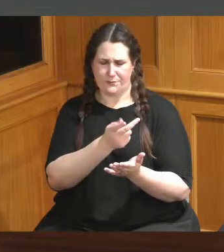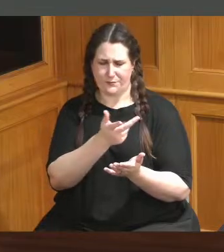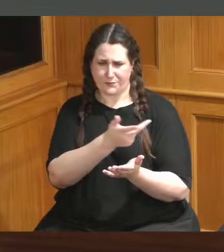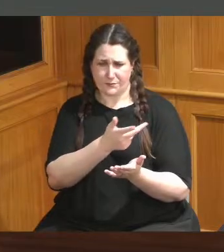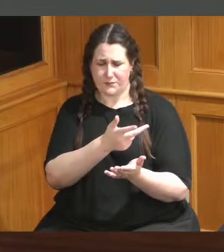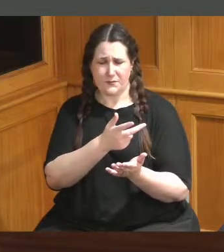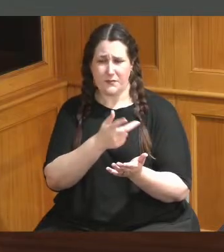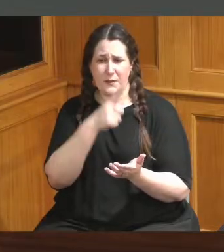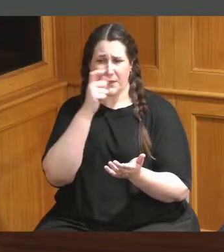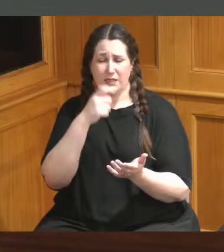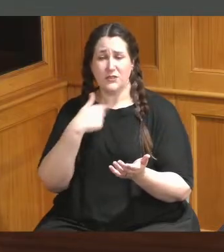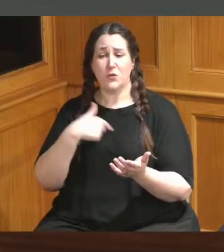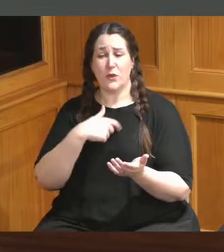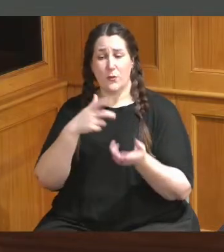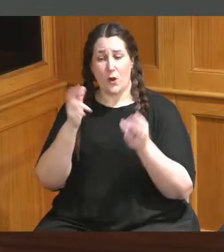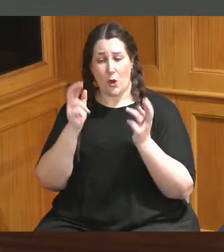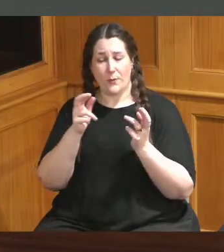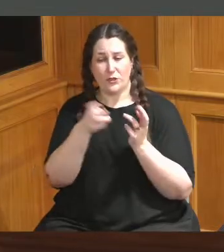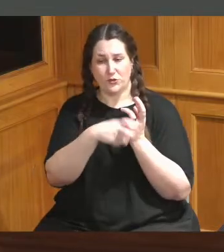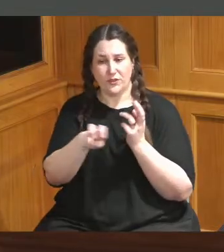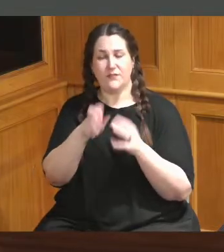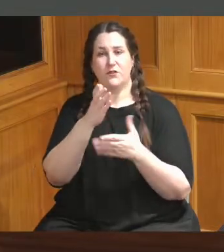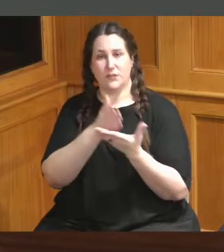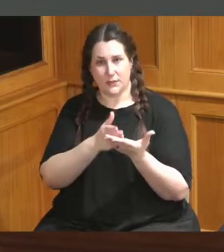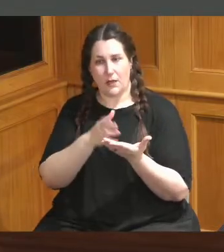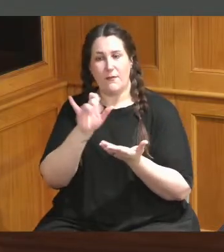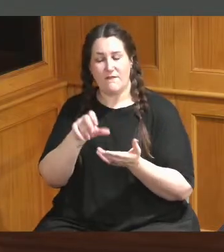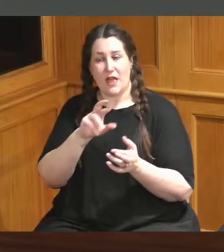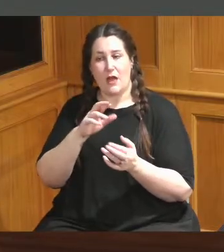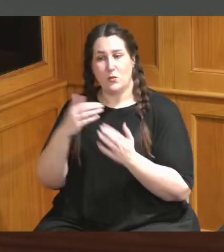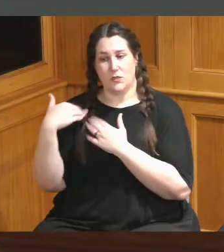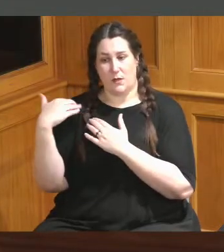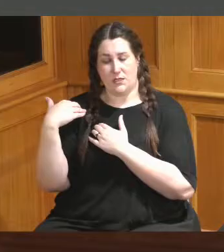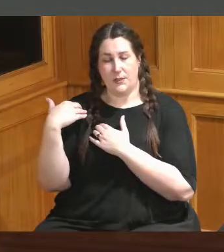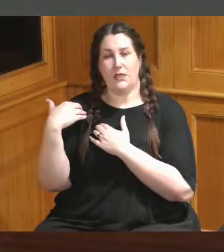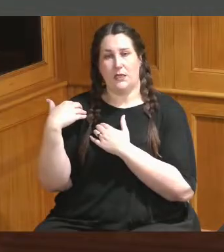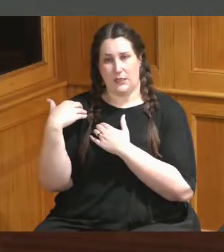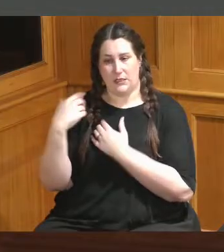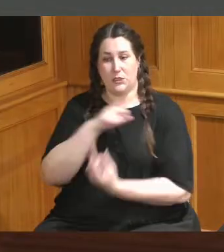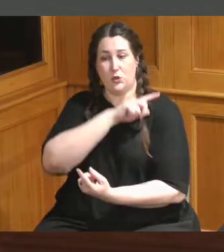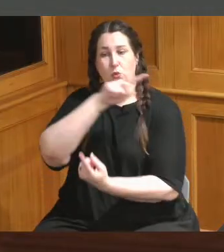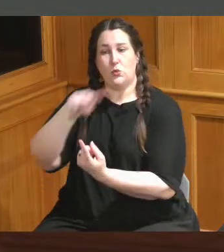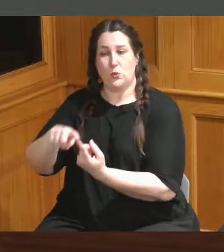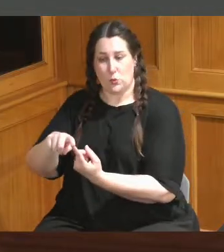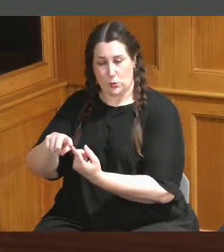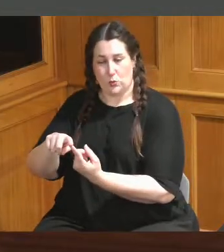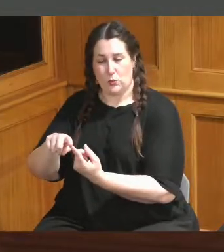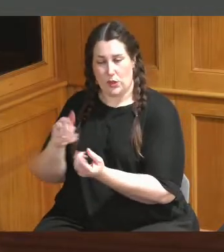look to transfer some of those children services levy responsibilities, to the, the general fund,